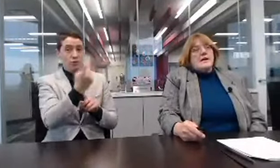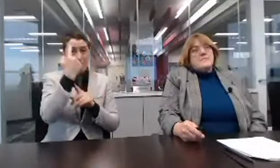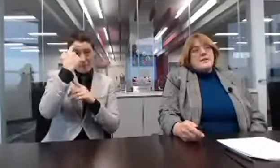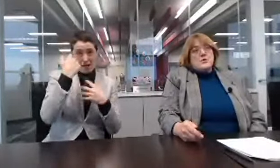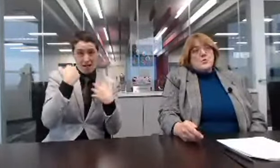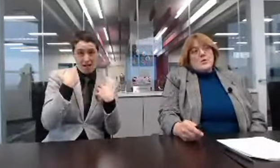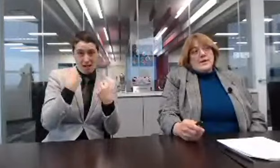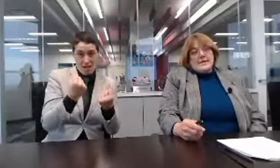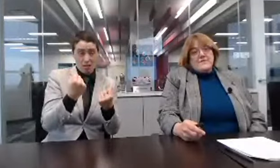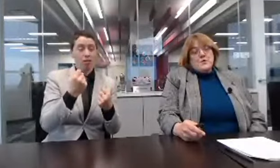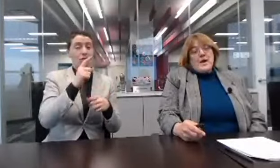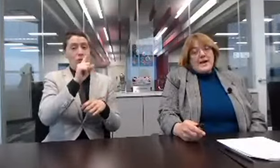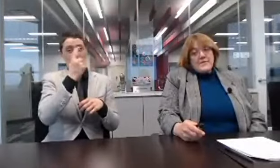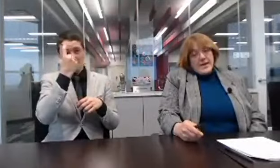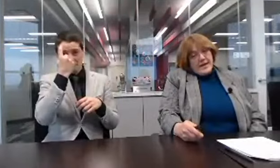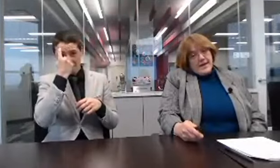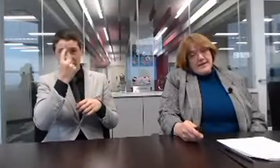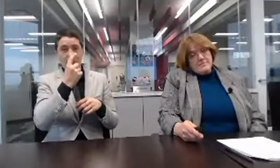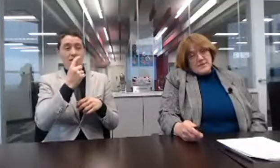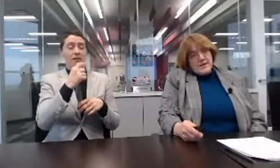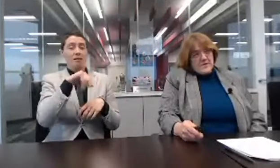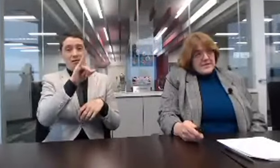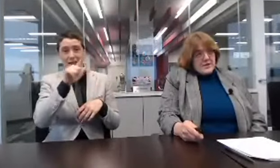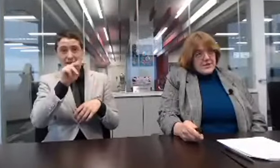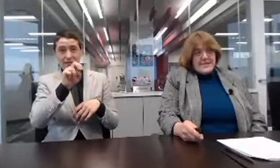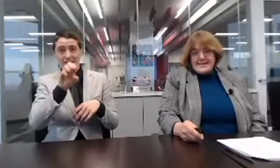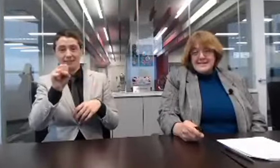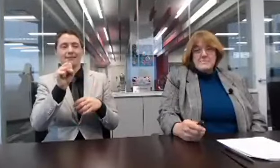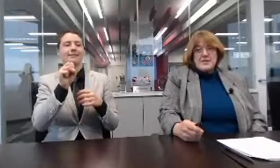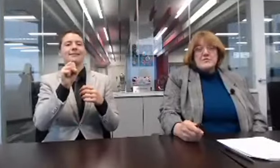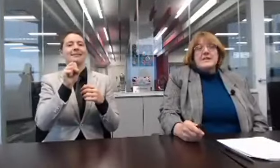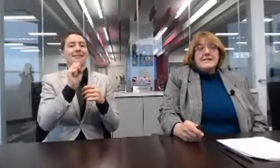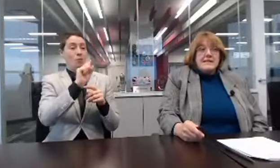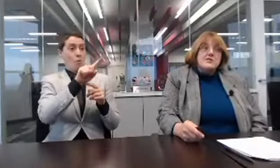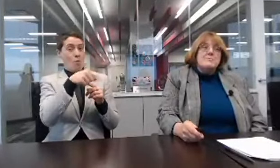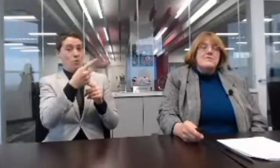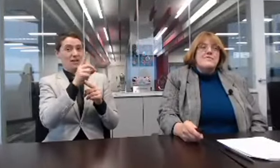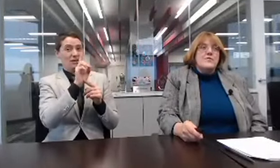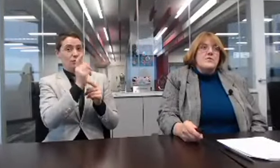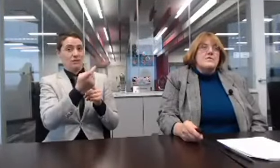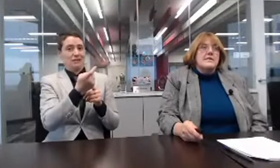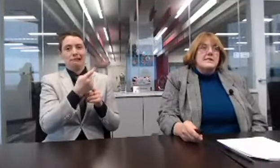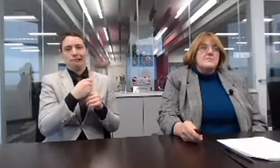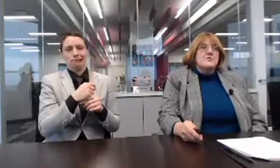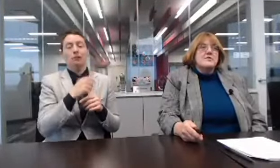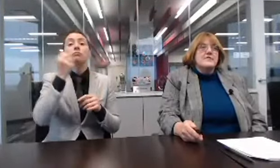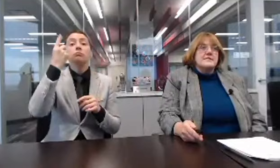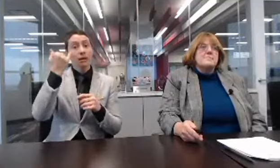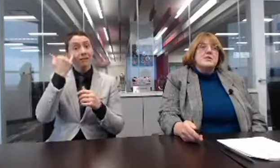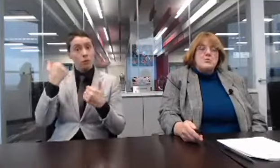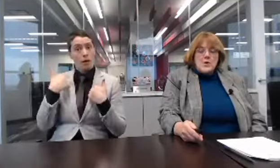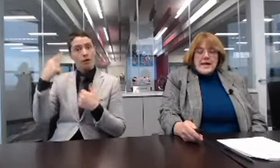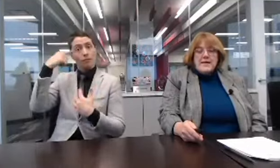You, if you have a mental health condition, that doesn't mean you're not eligible for County Board services, but you would have to